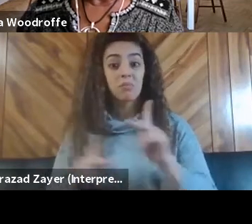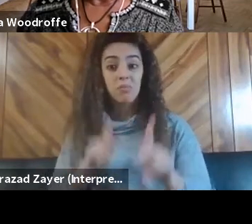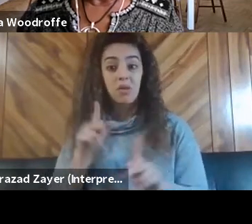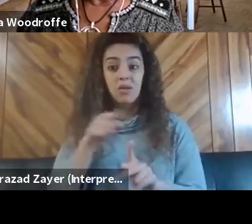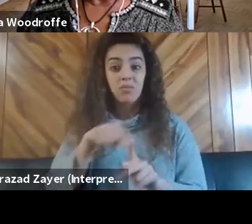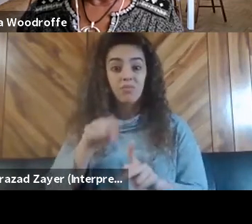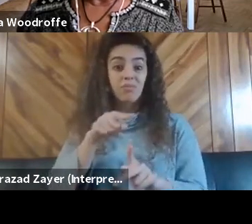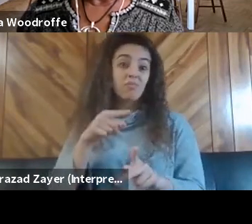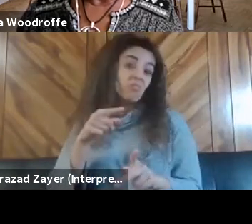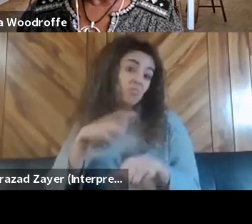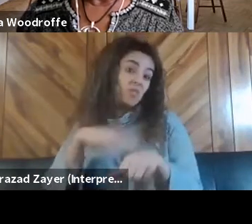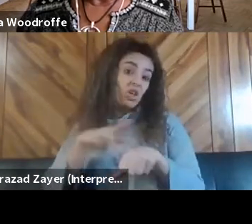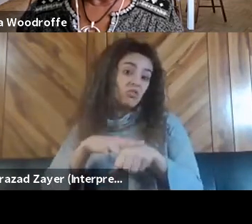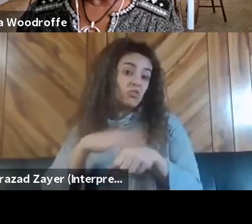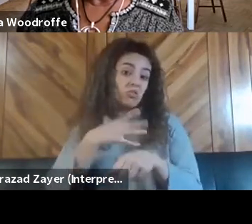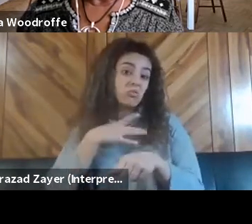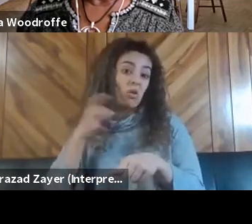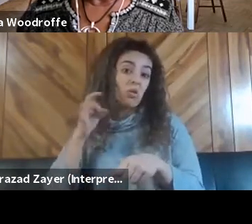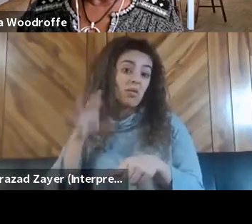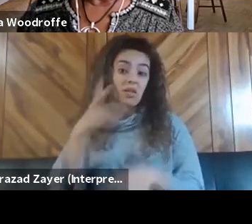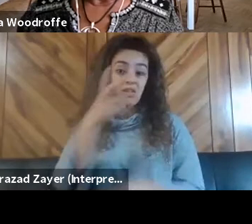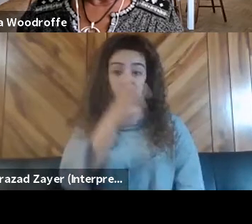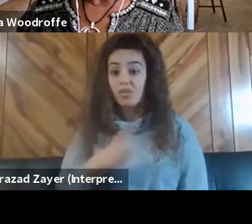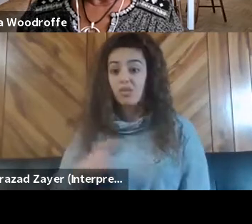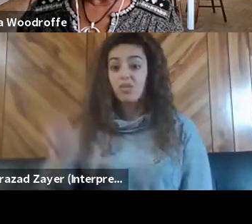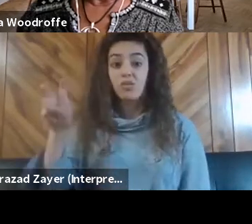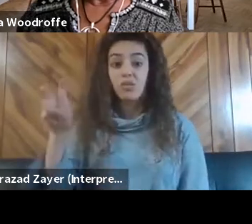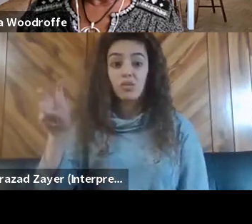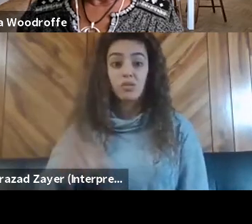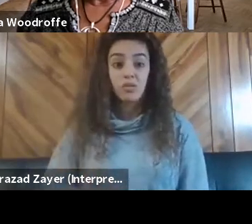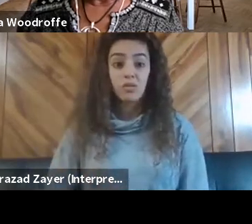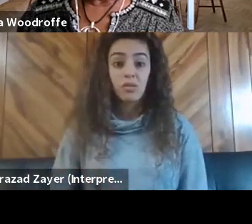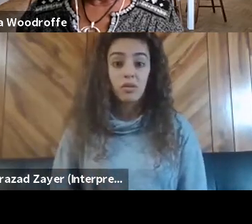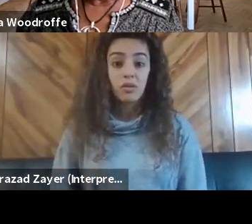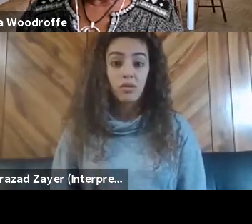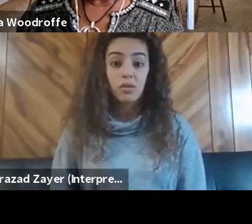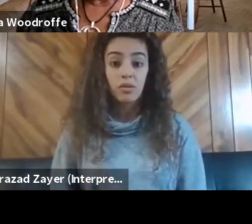you know, you're dealing with somebody who doesn't have that,